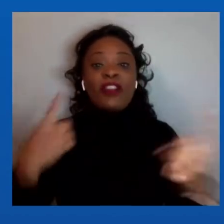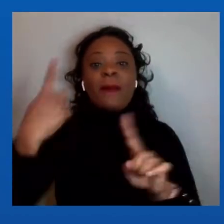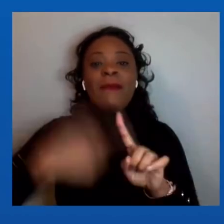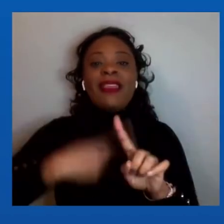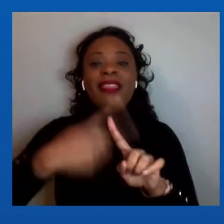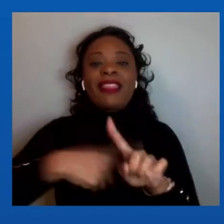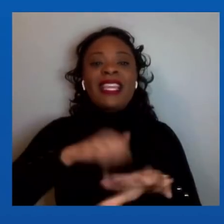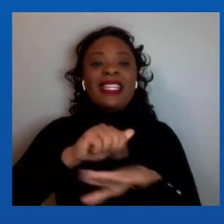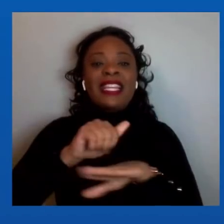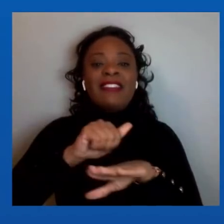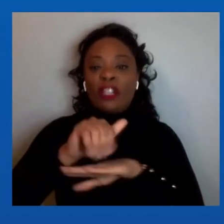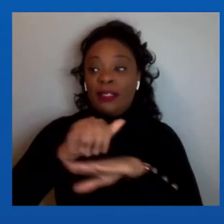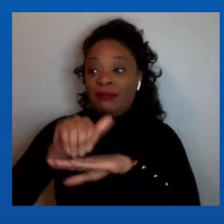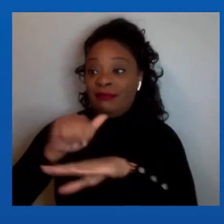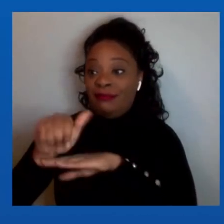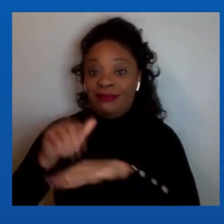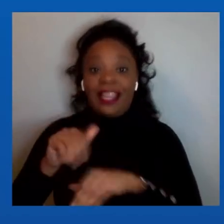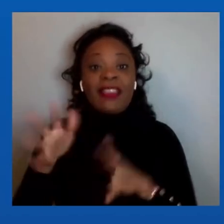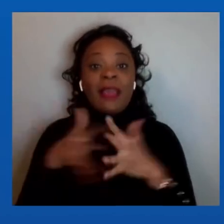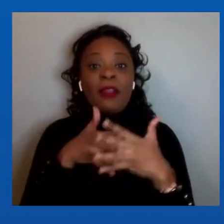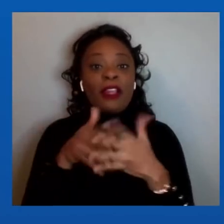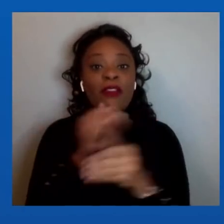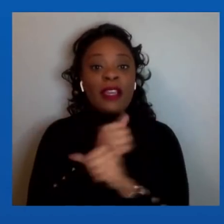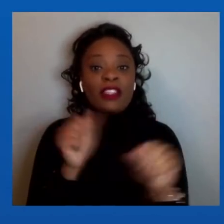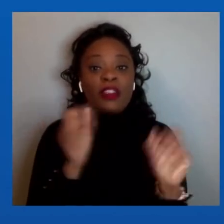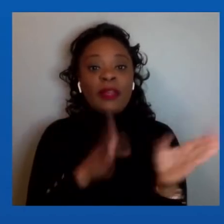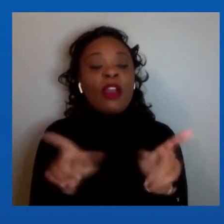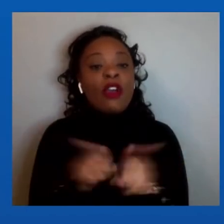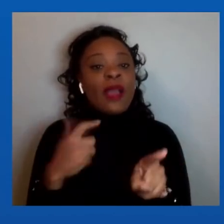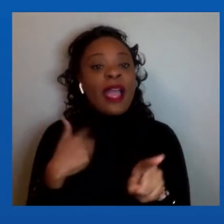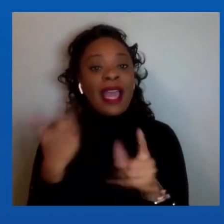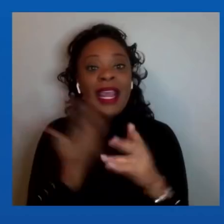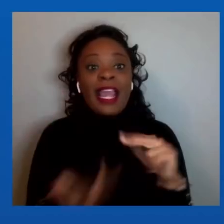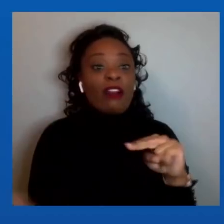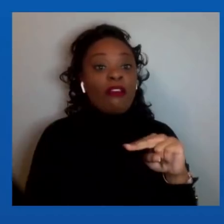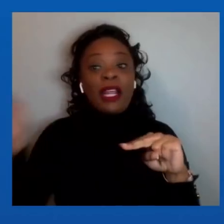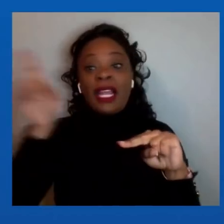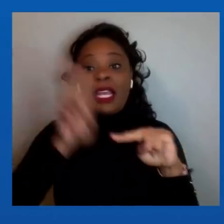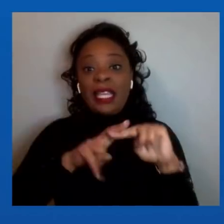The American Rescue Plan also had a major increase for the earned income tax credit.